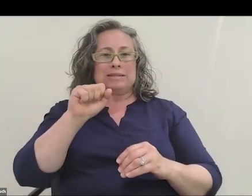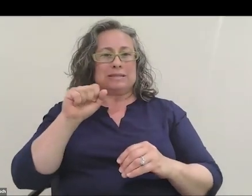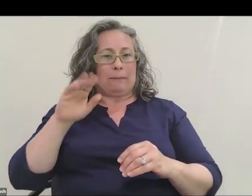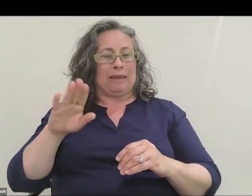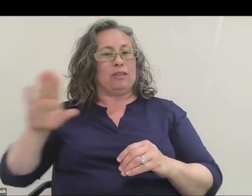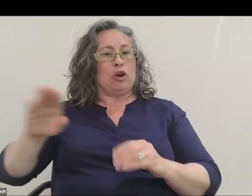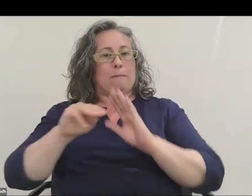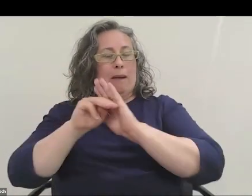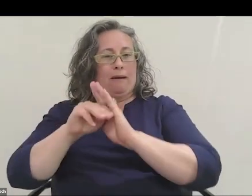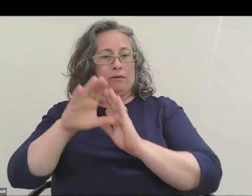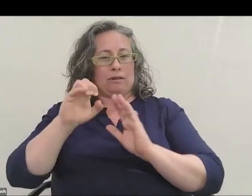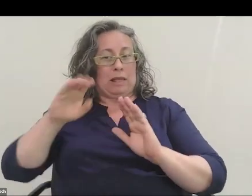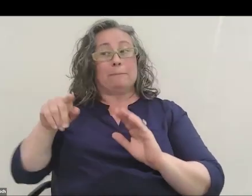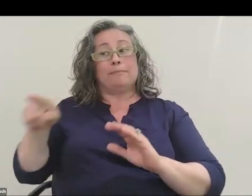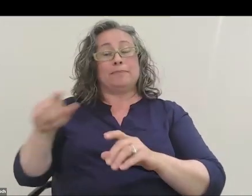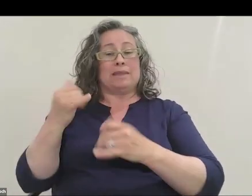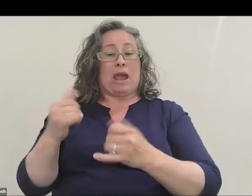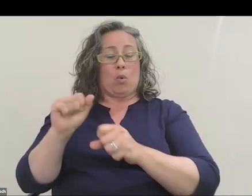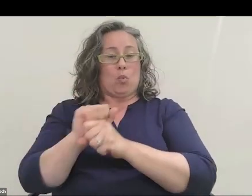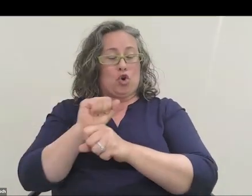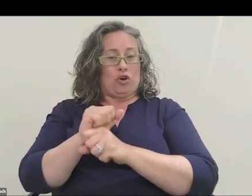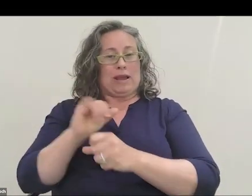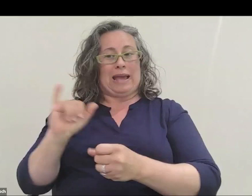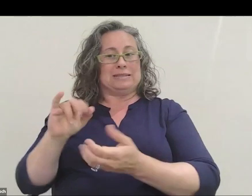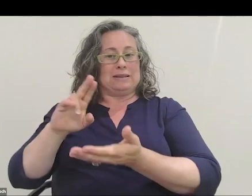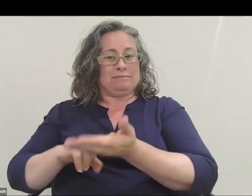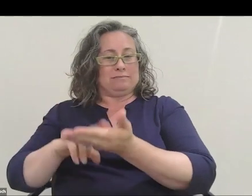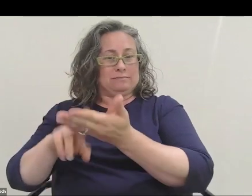and she now works and is a contractor for See3D.